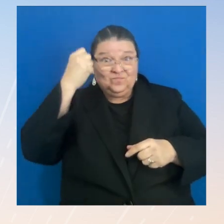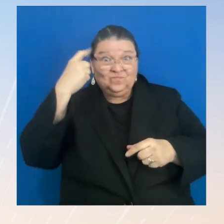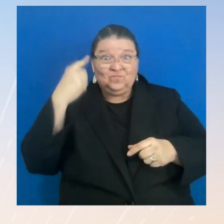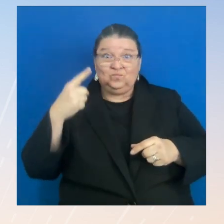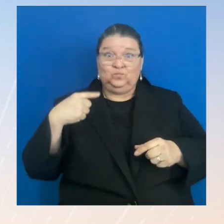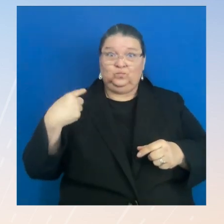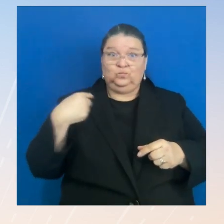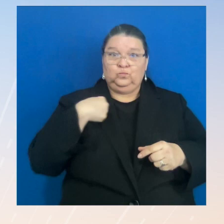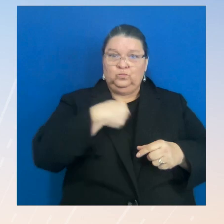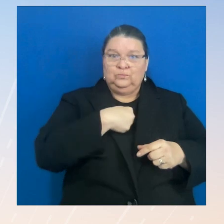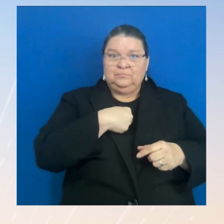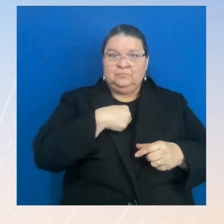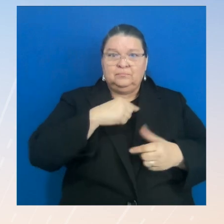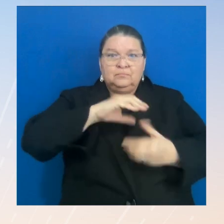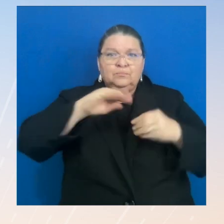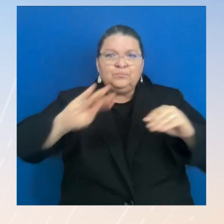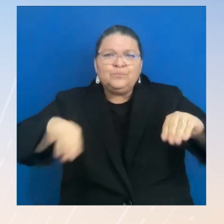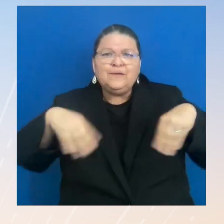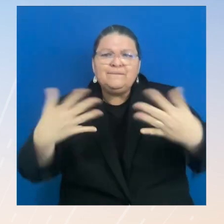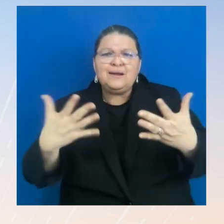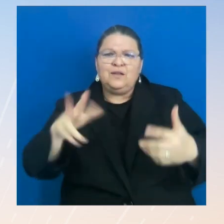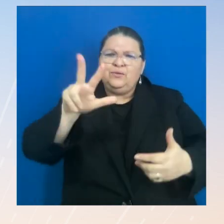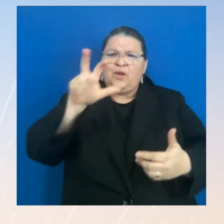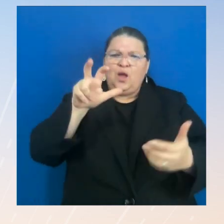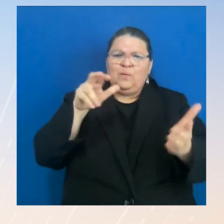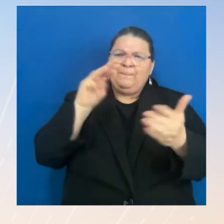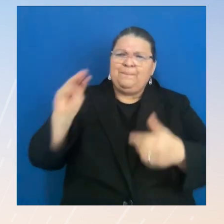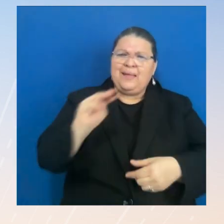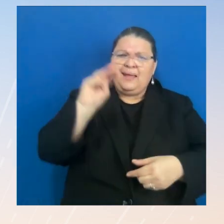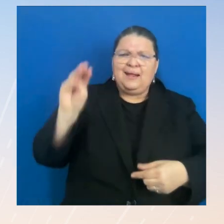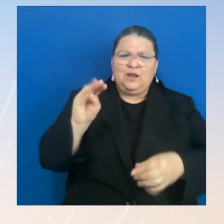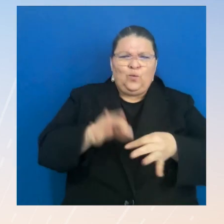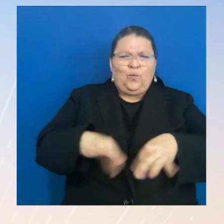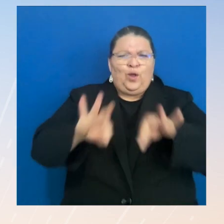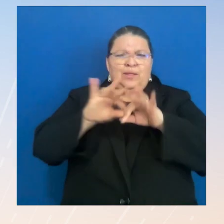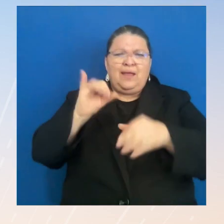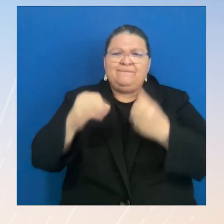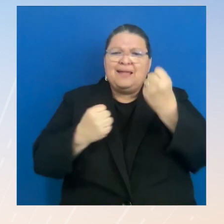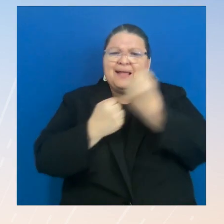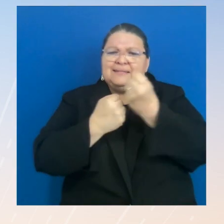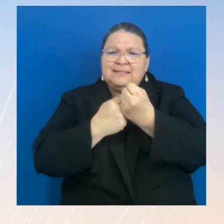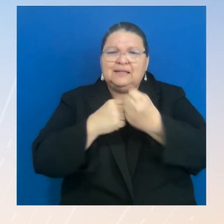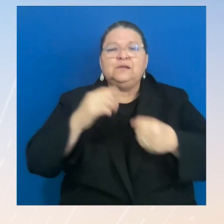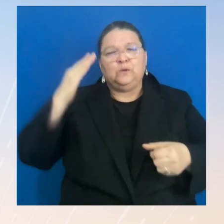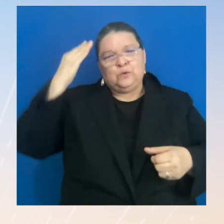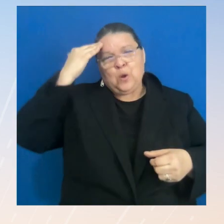And we believe we will continue to have the means to do that. The Press: And has the President been discussing with other NATO leaders